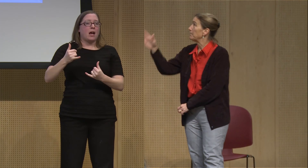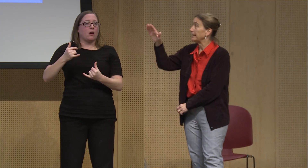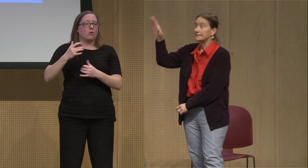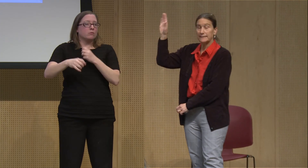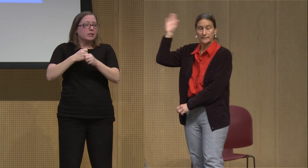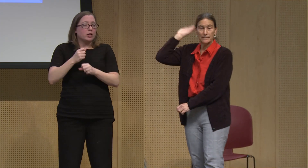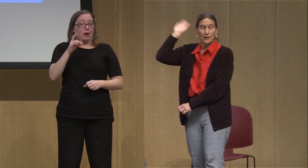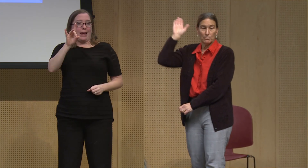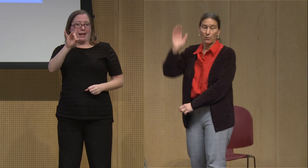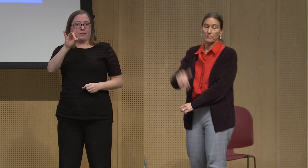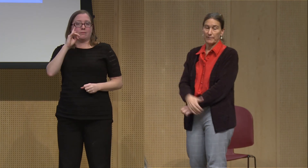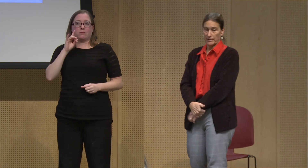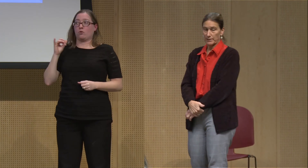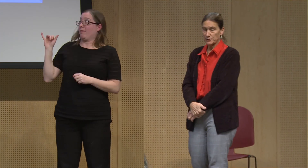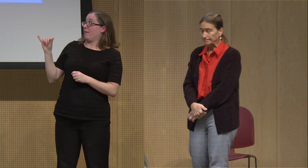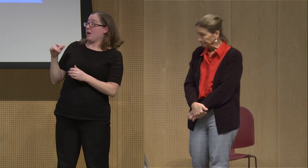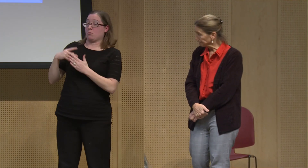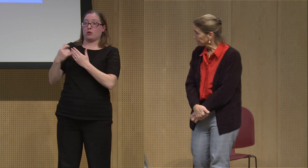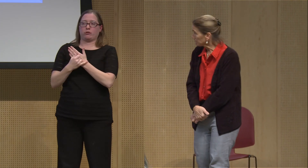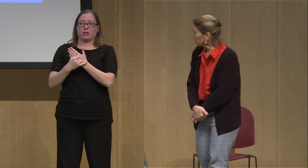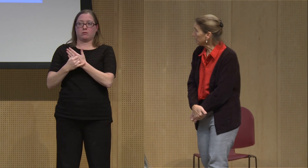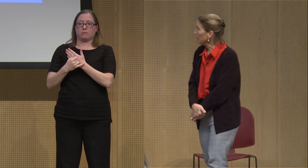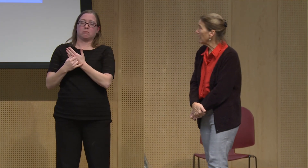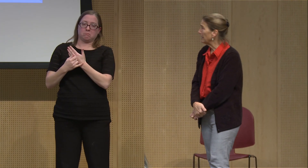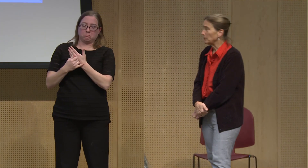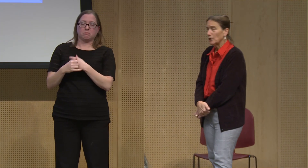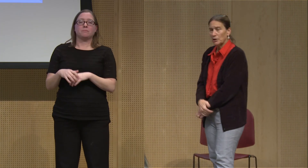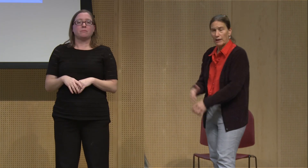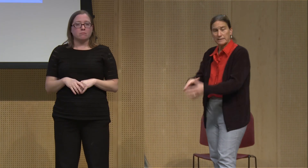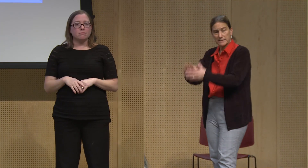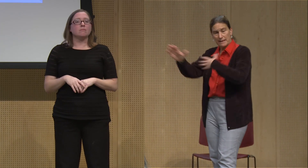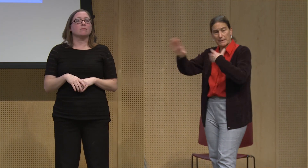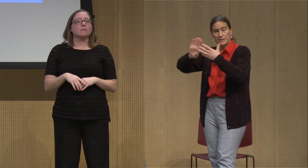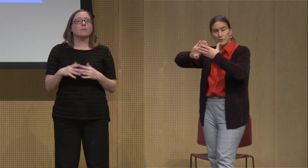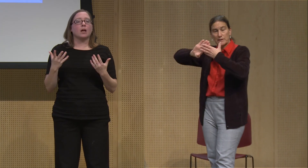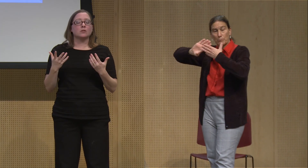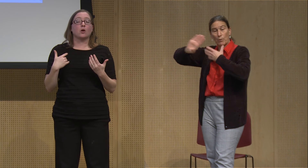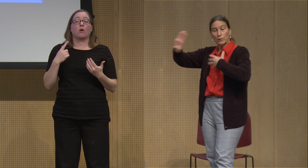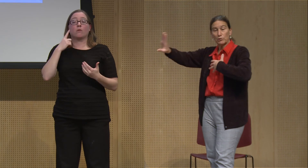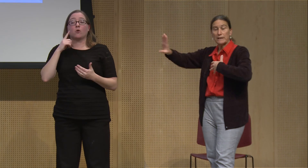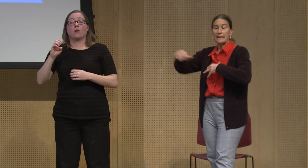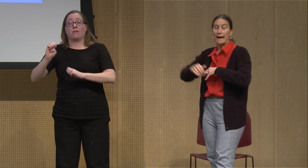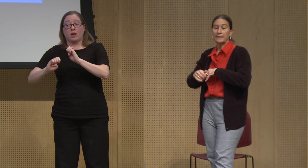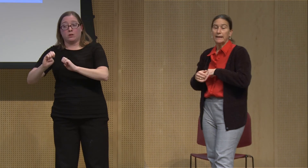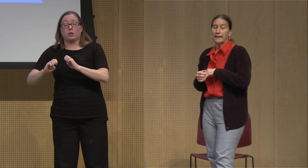AGAIN, BASED IN PROGRAM EVALUATION AND DISSEMINATION, AND WHAT WE'RE LOOKING AT IS